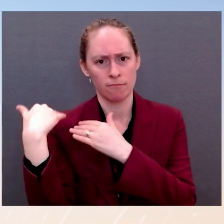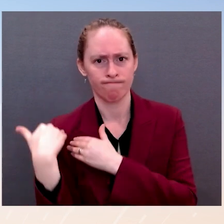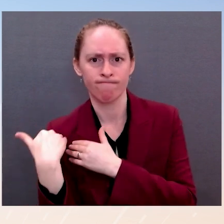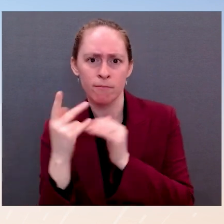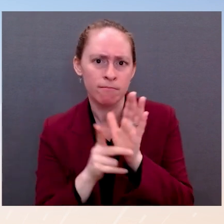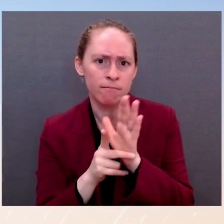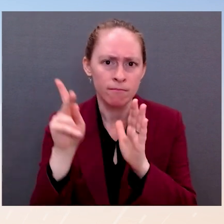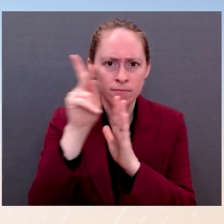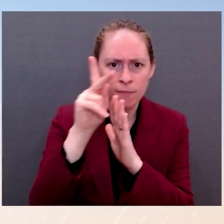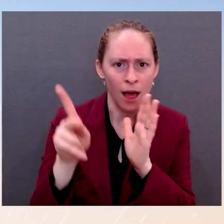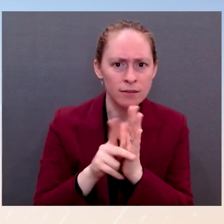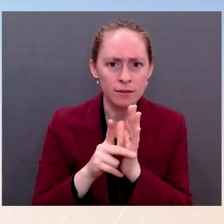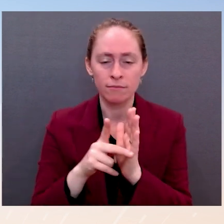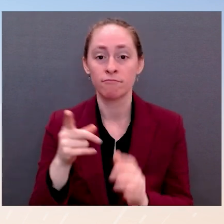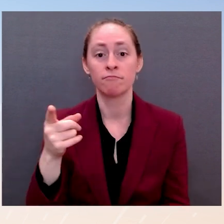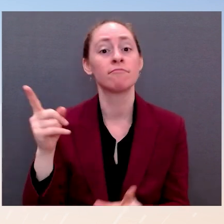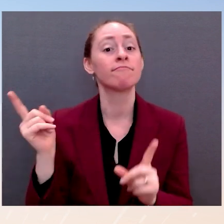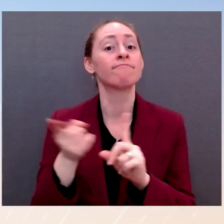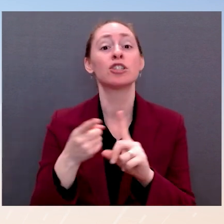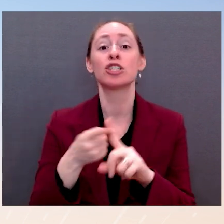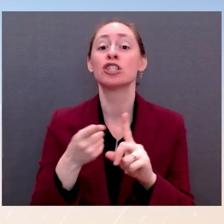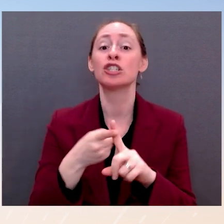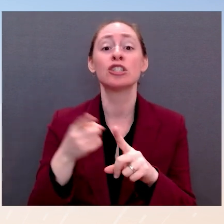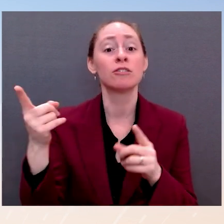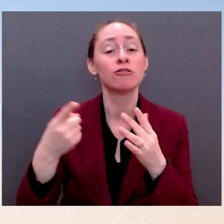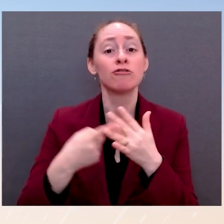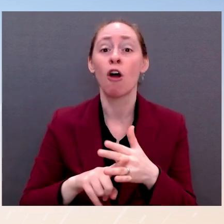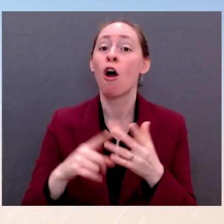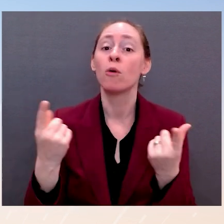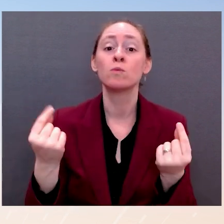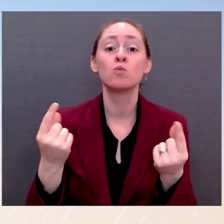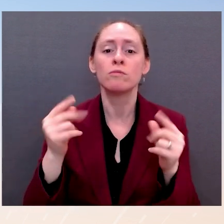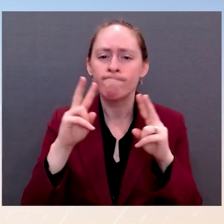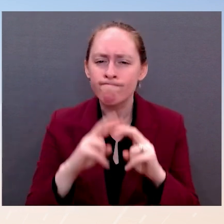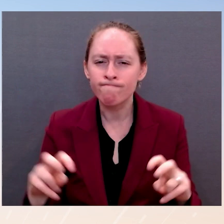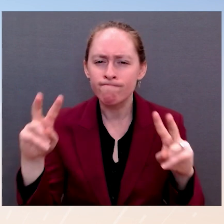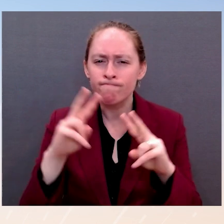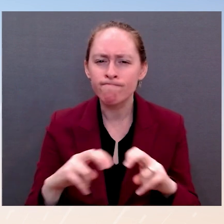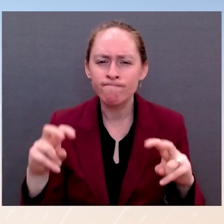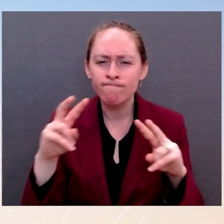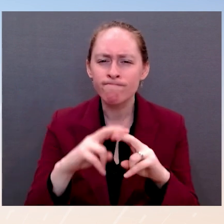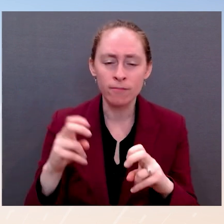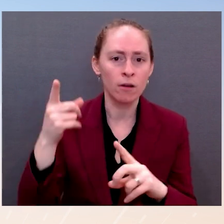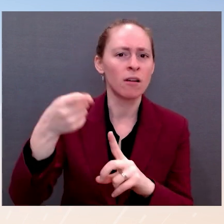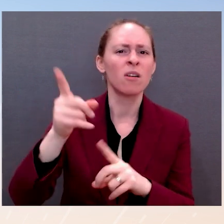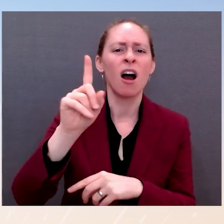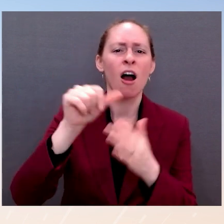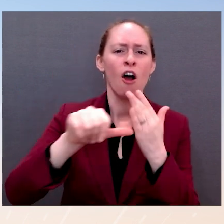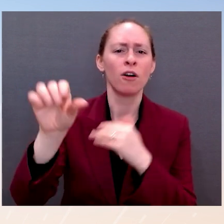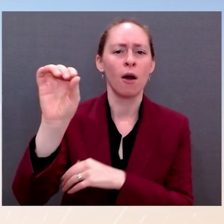and she started her career as a program examiner and lead Medicaid analyst in the Office of Management and Budget.